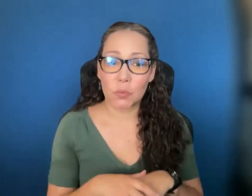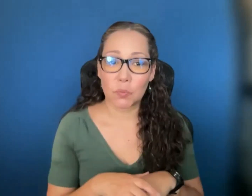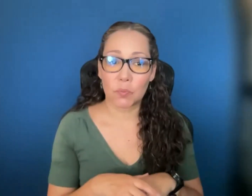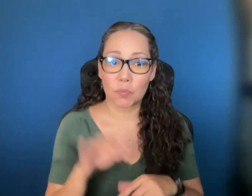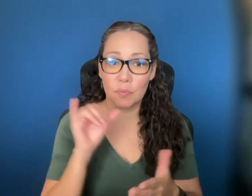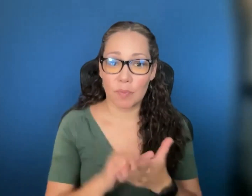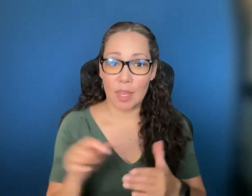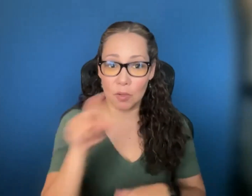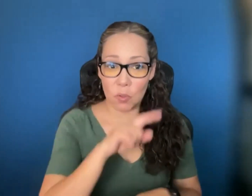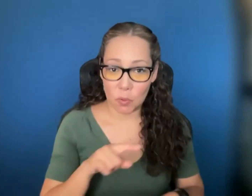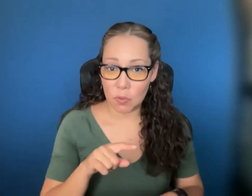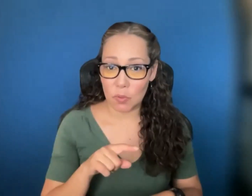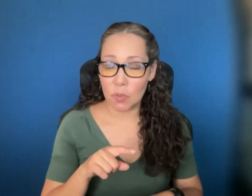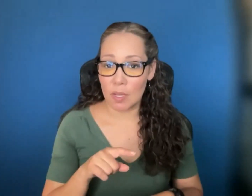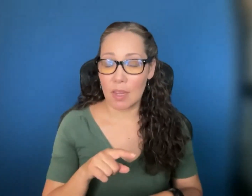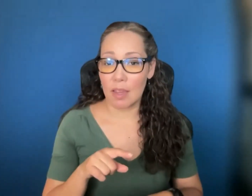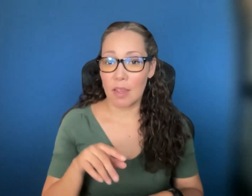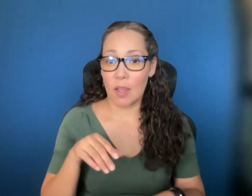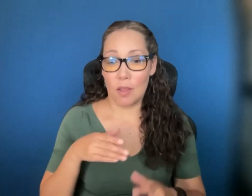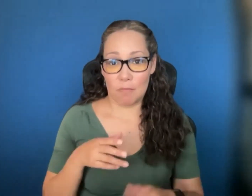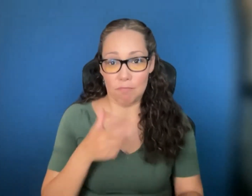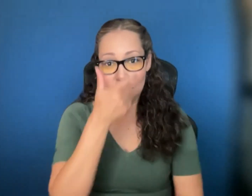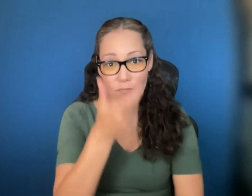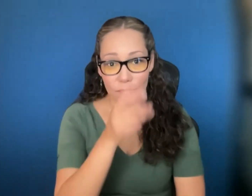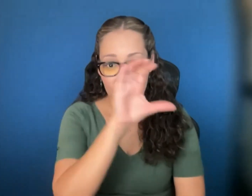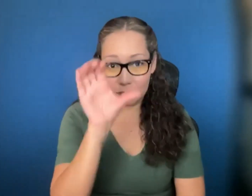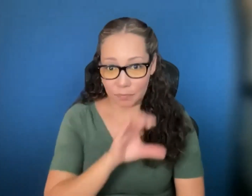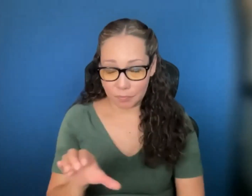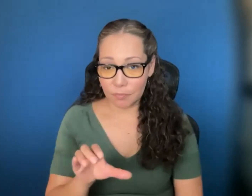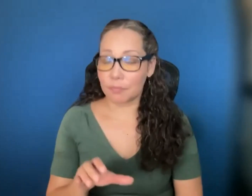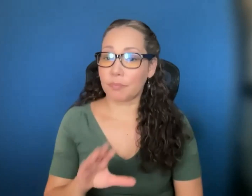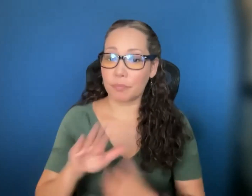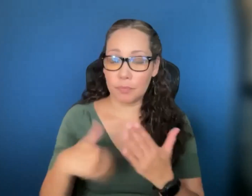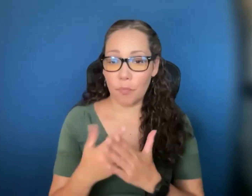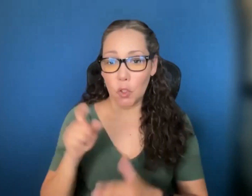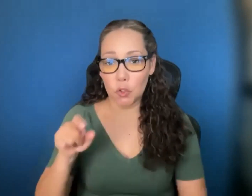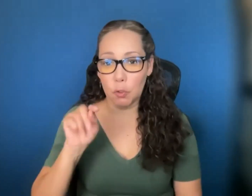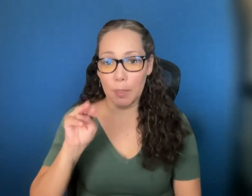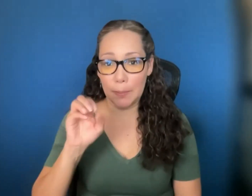are attending by Zoom uh participants should remain muted unless um they are presenting